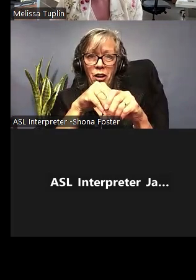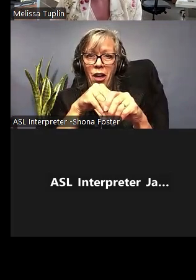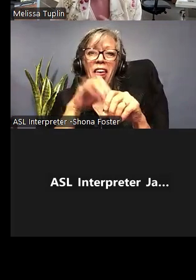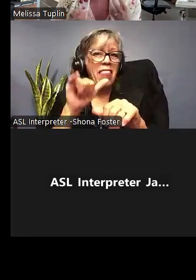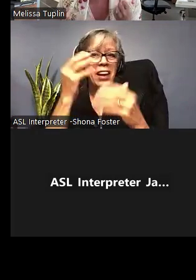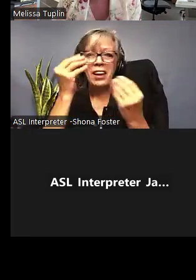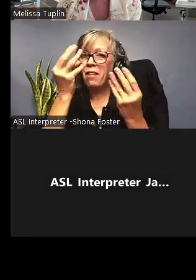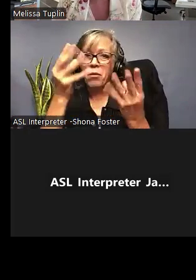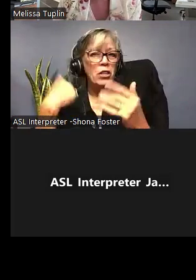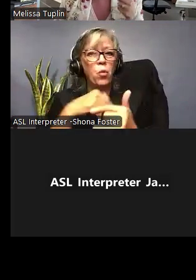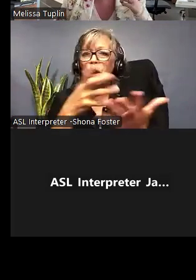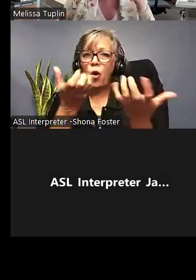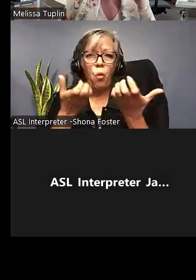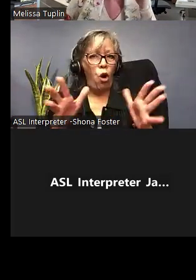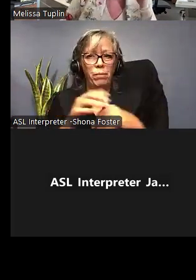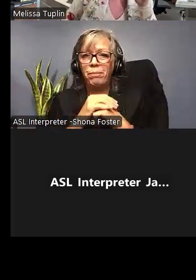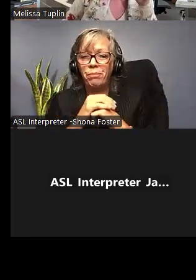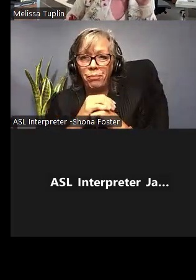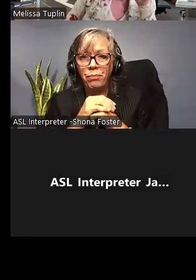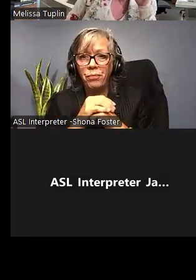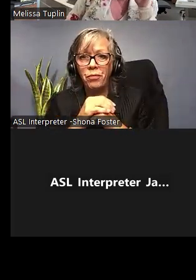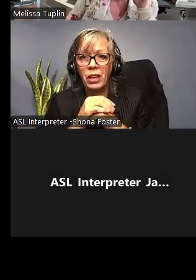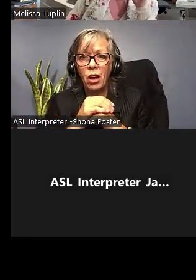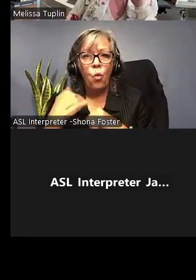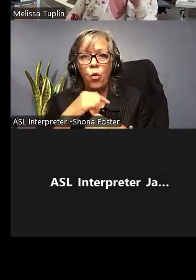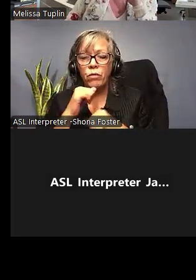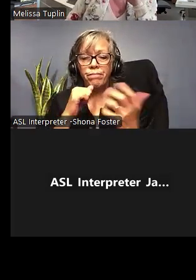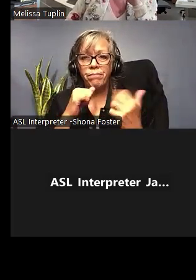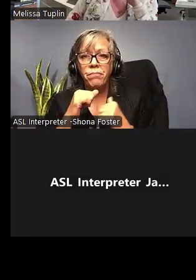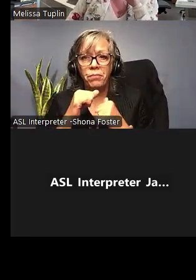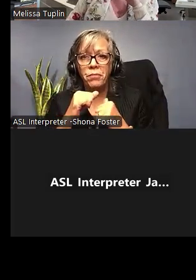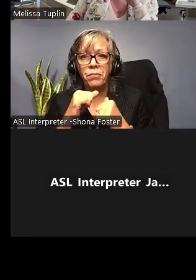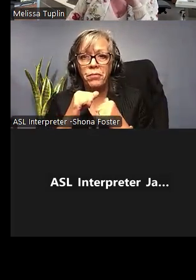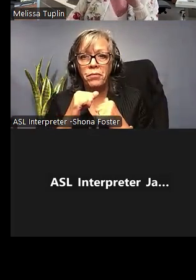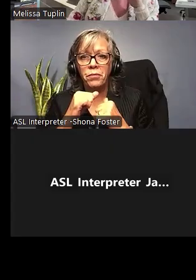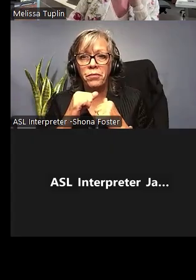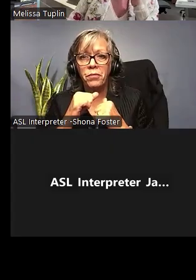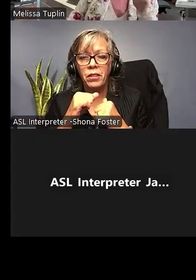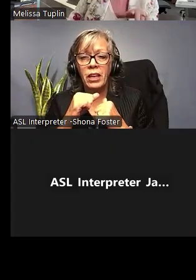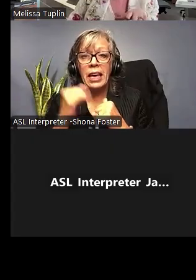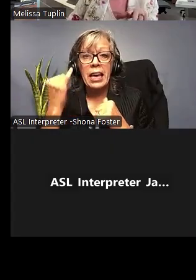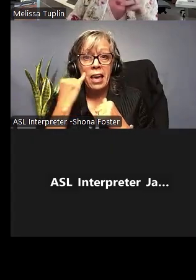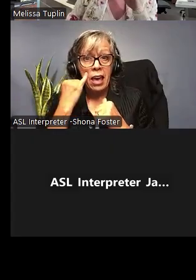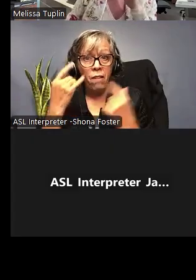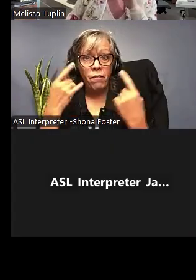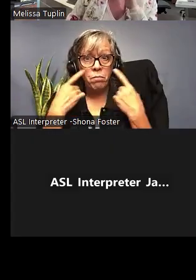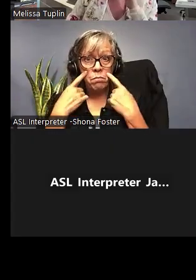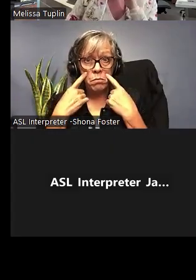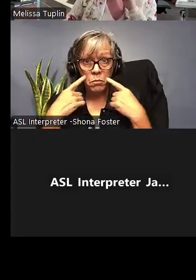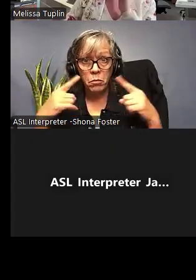section for a specific community survey. If you're successful in the program,